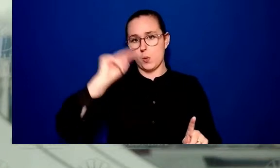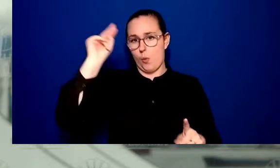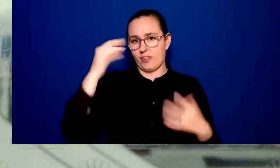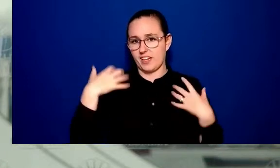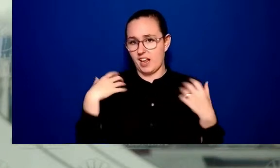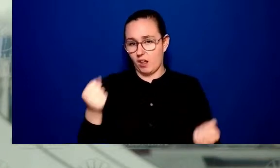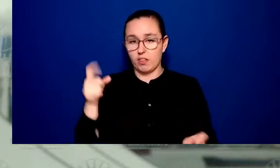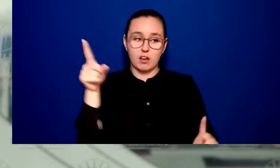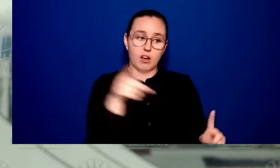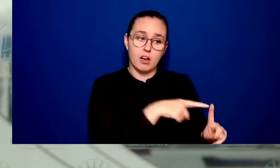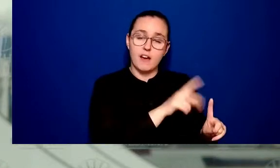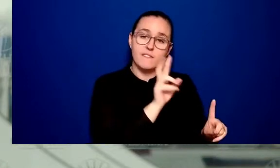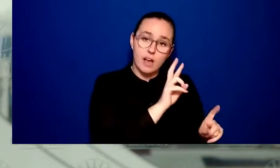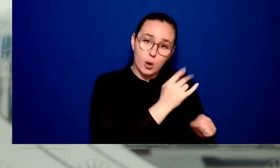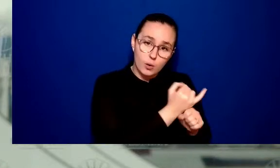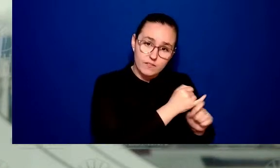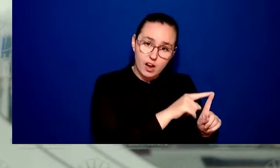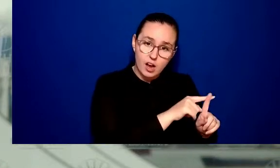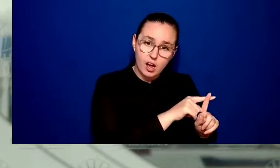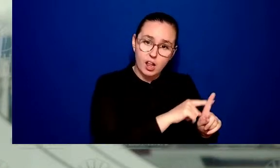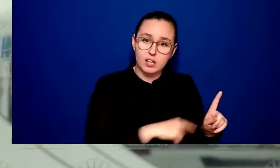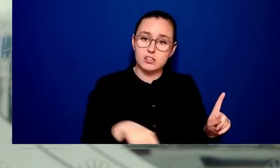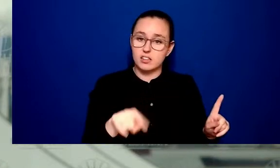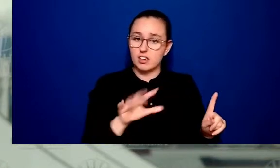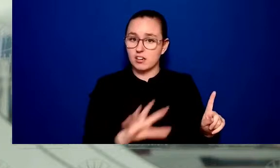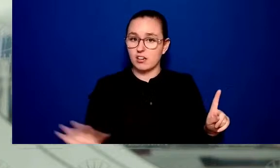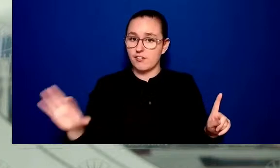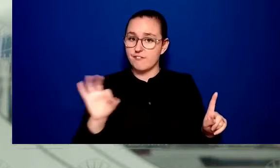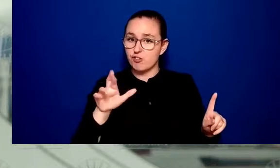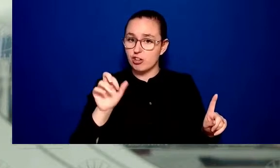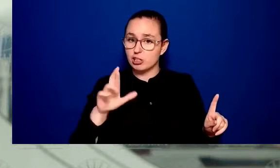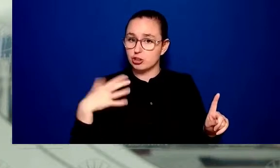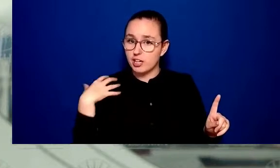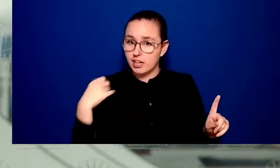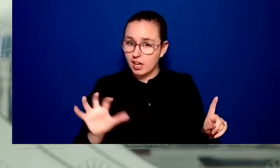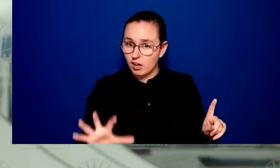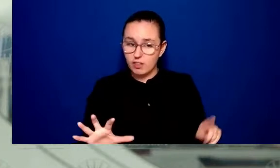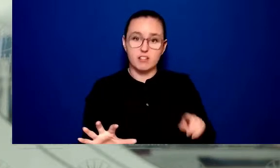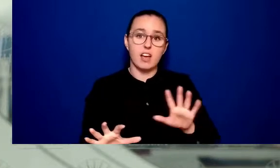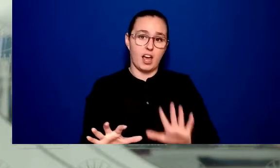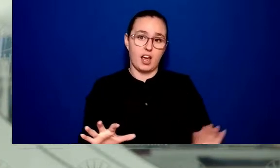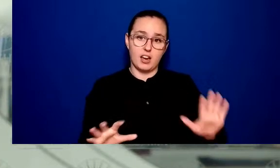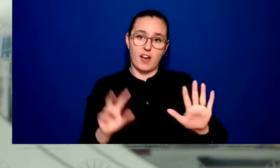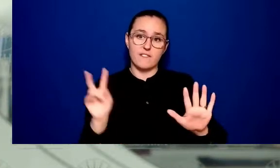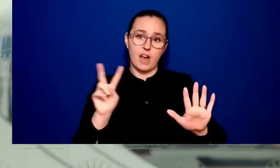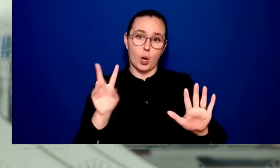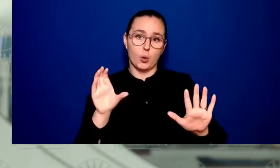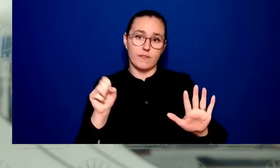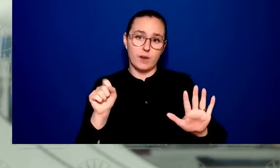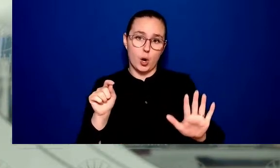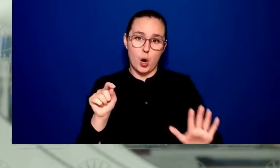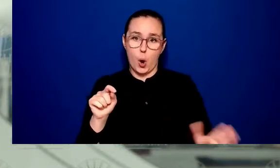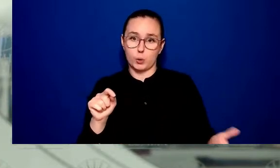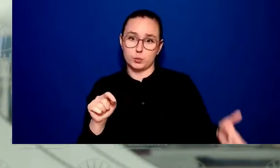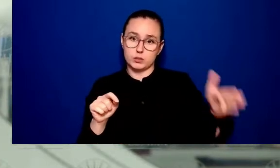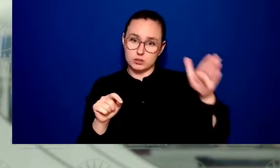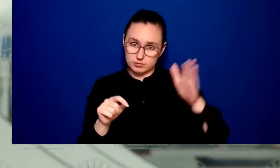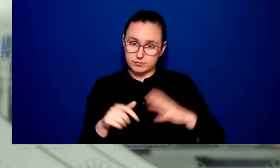Health Authority in Vancouver Coastal health. Of those 55 43.